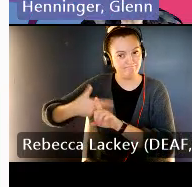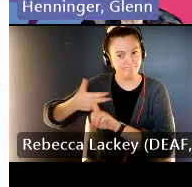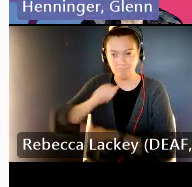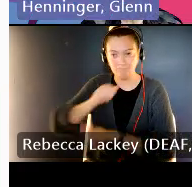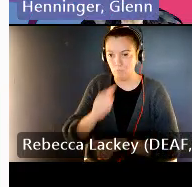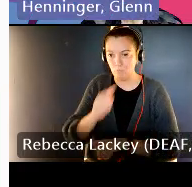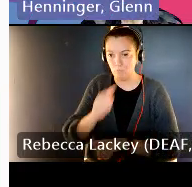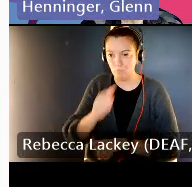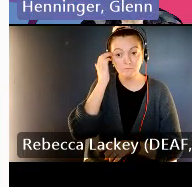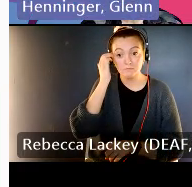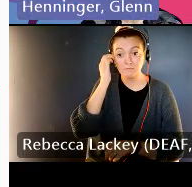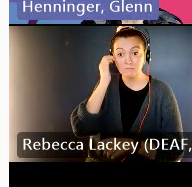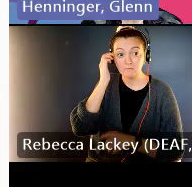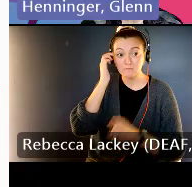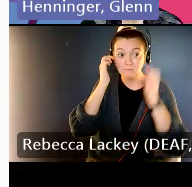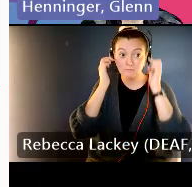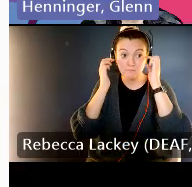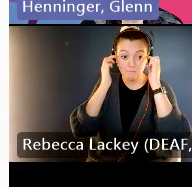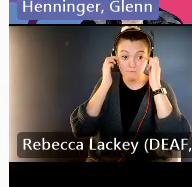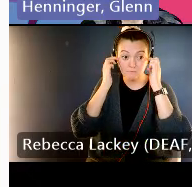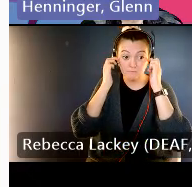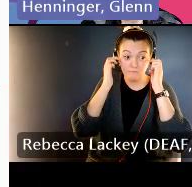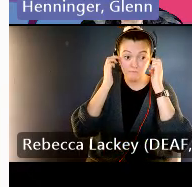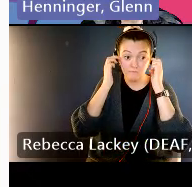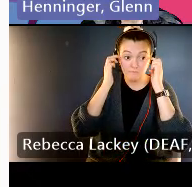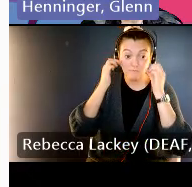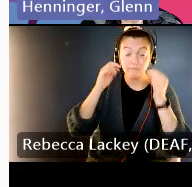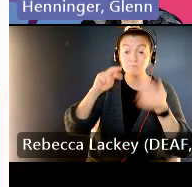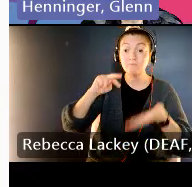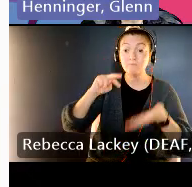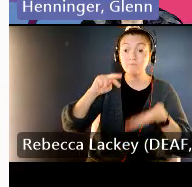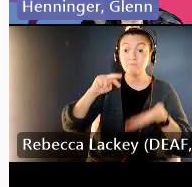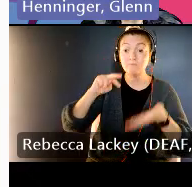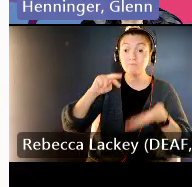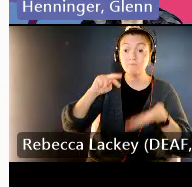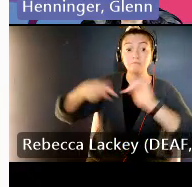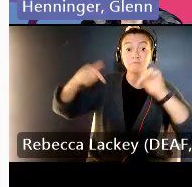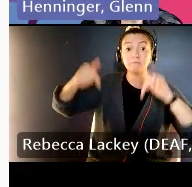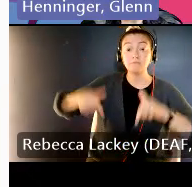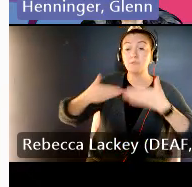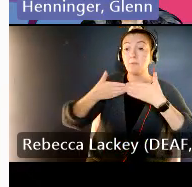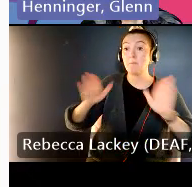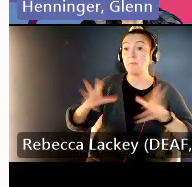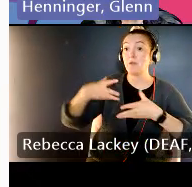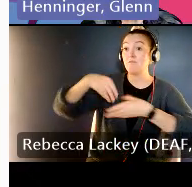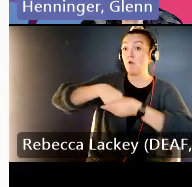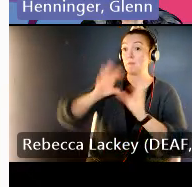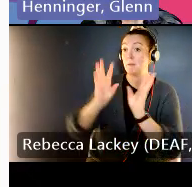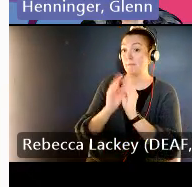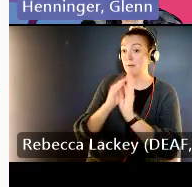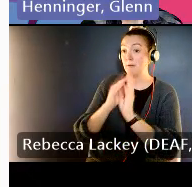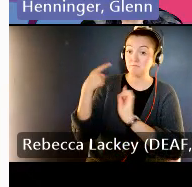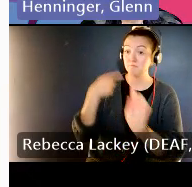So the the the purpose of this public involvement meeting, as Betty said,